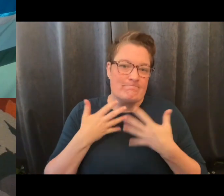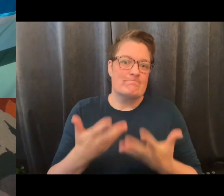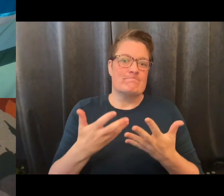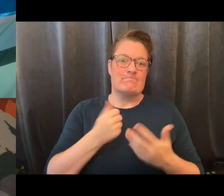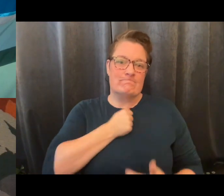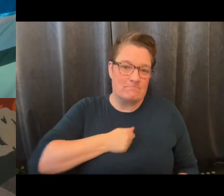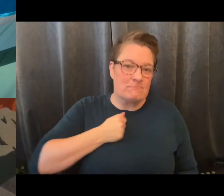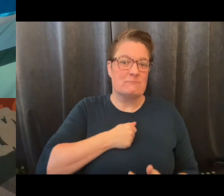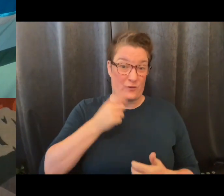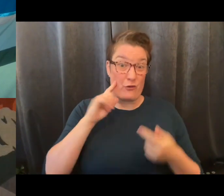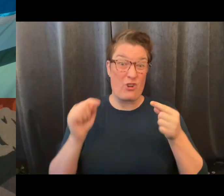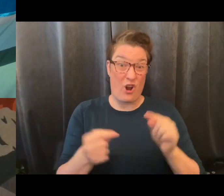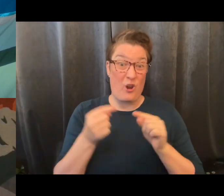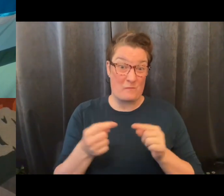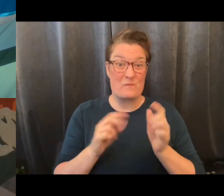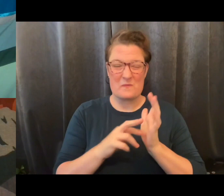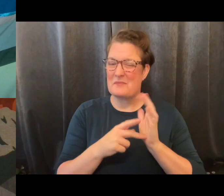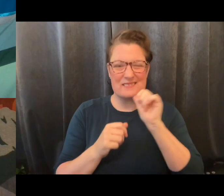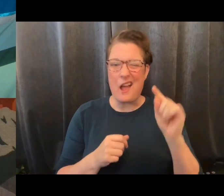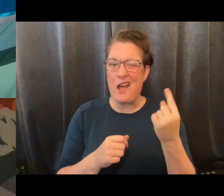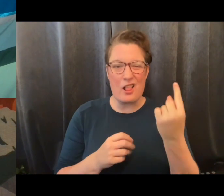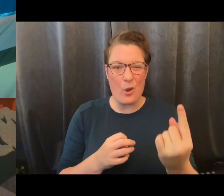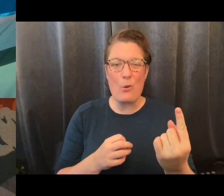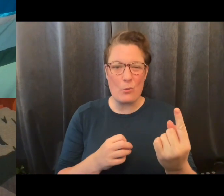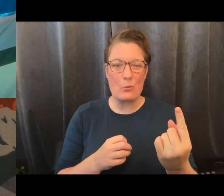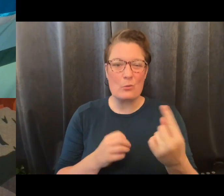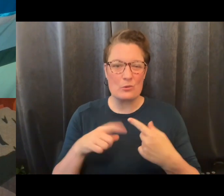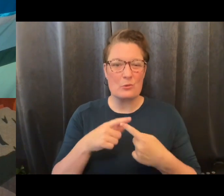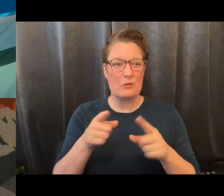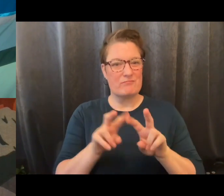So you're not alone in, in looking at the collective and individual harm.